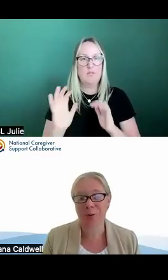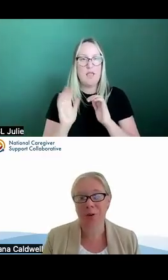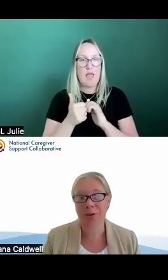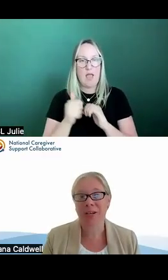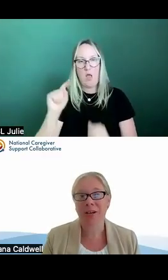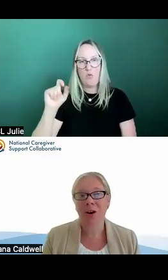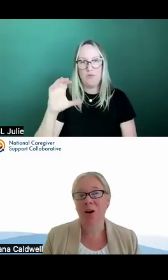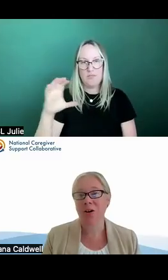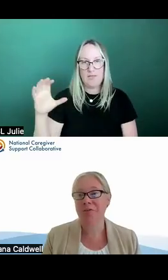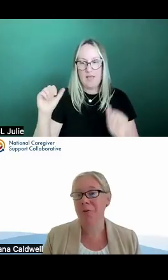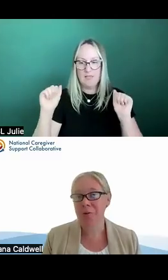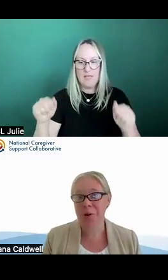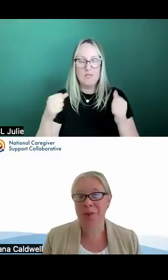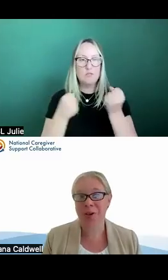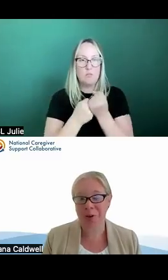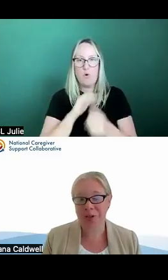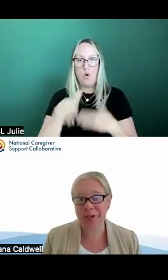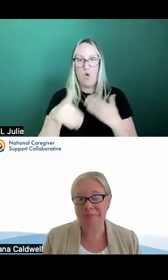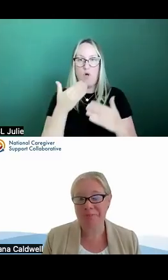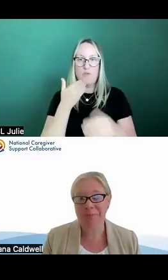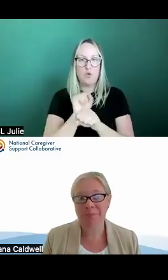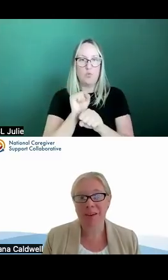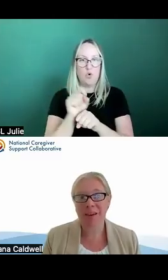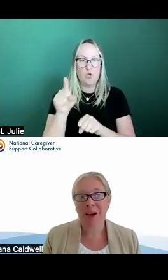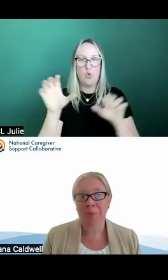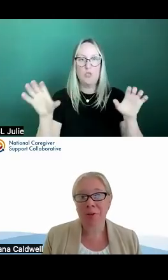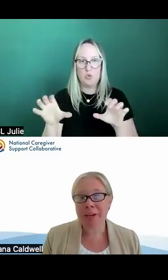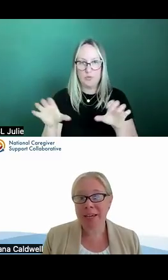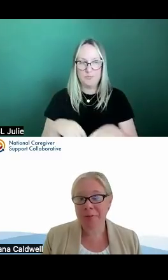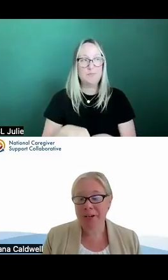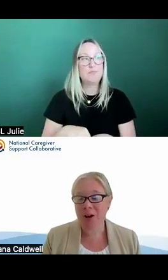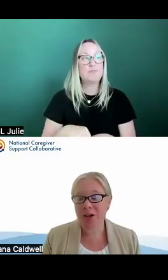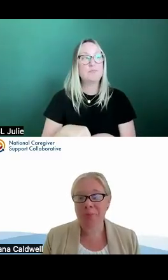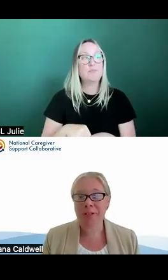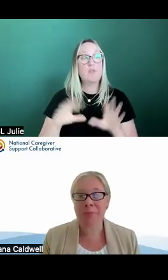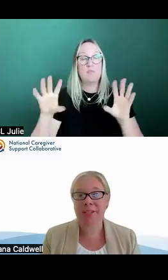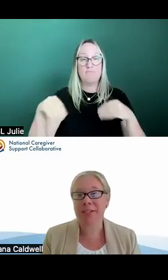support all of the great work that you are doing. I'm going to begin by talking about some of the